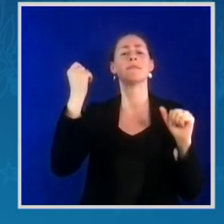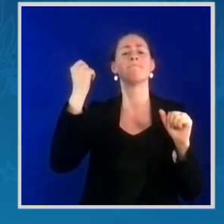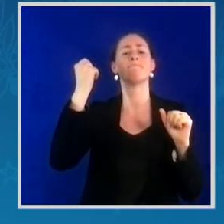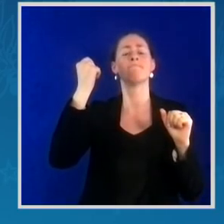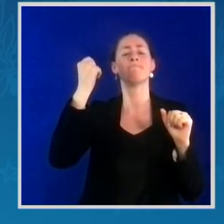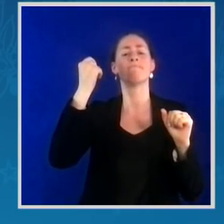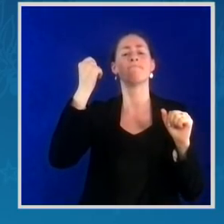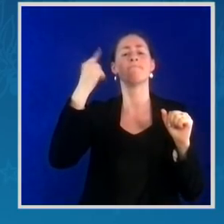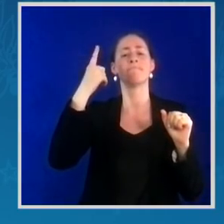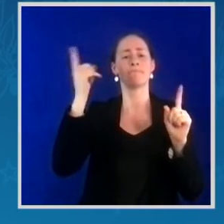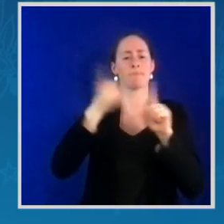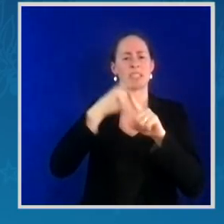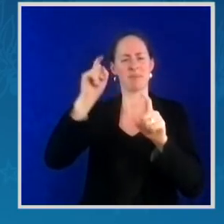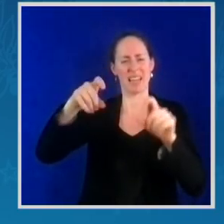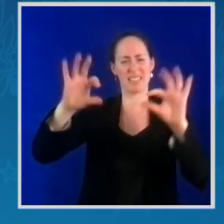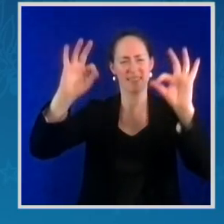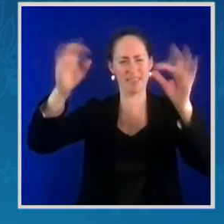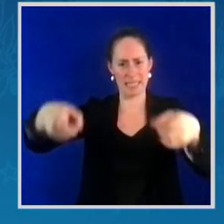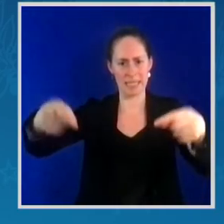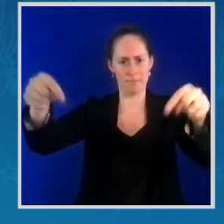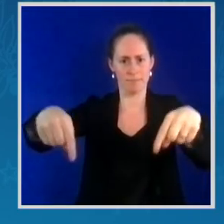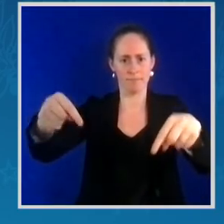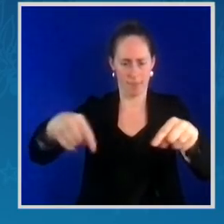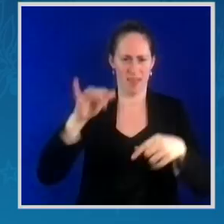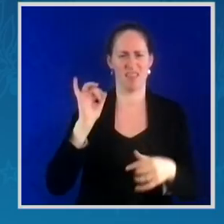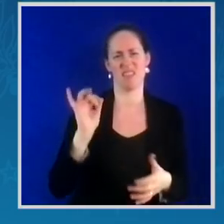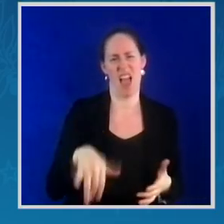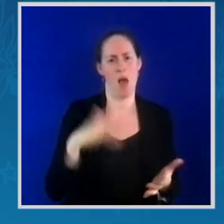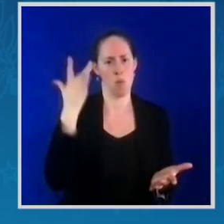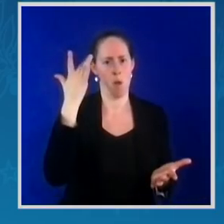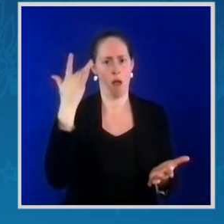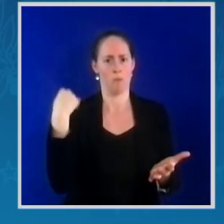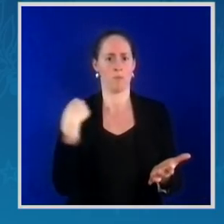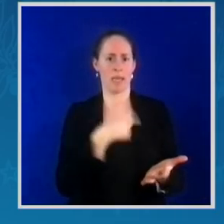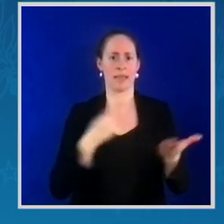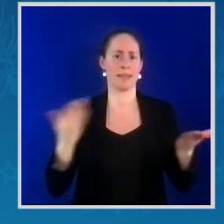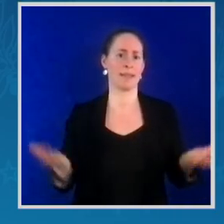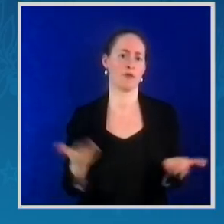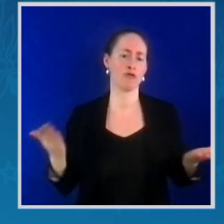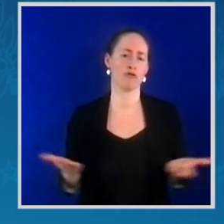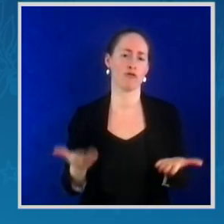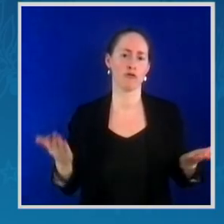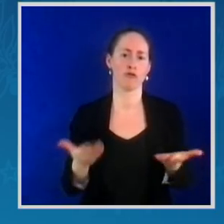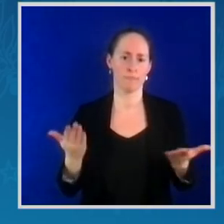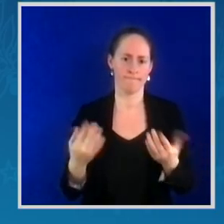And that is another reason for this trip over the last couple of days and for the work